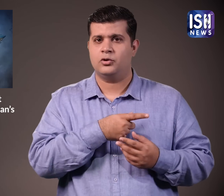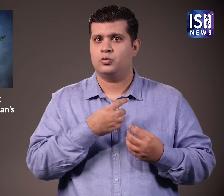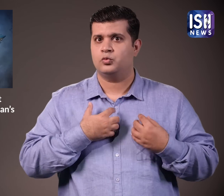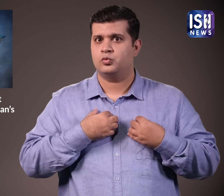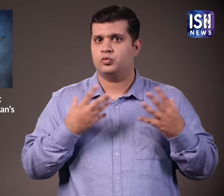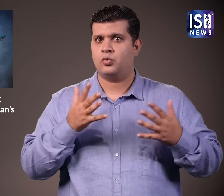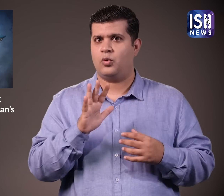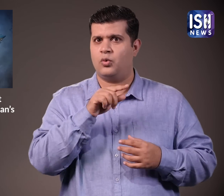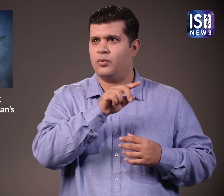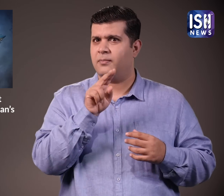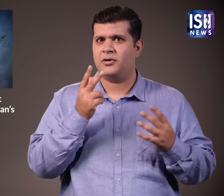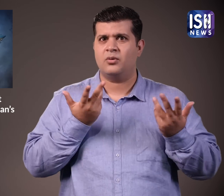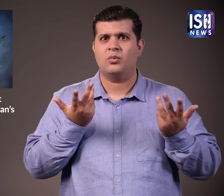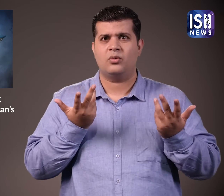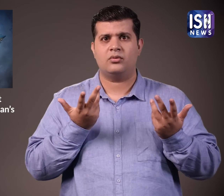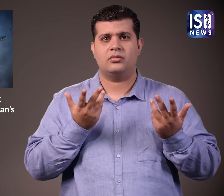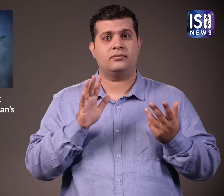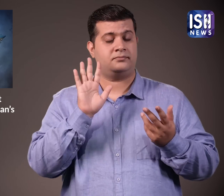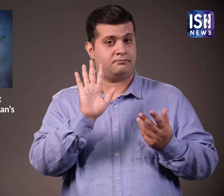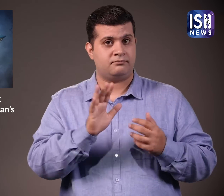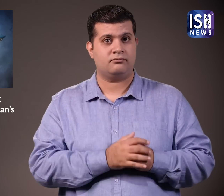It was extremely shocking. Let me tell you what happened.